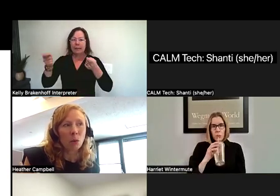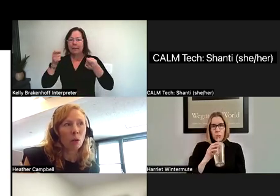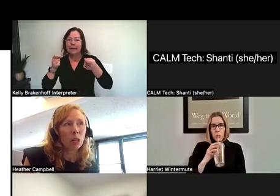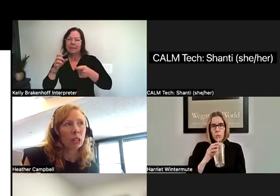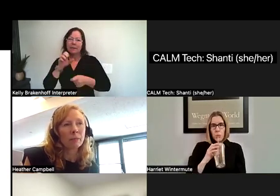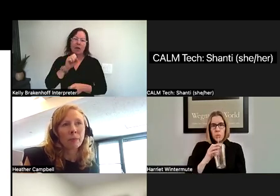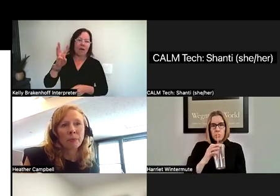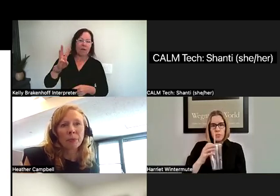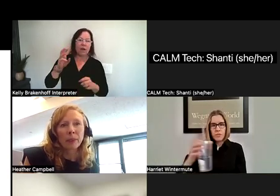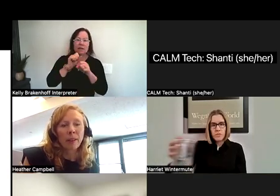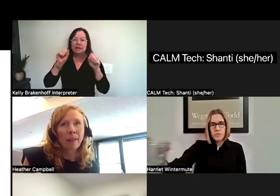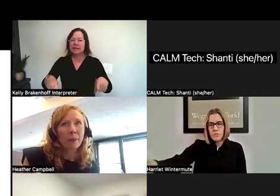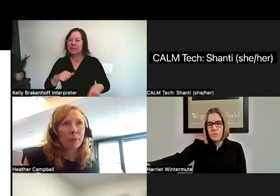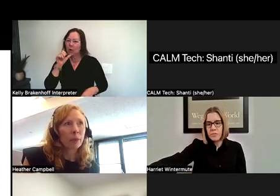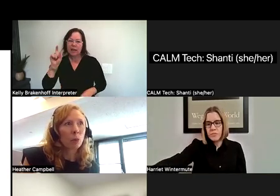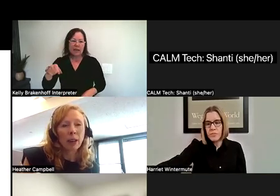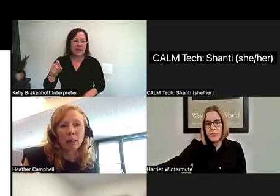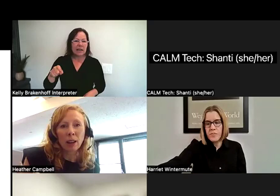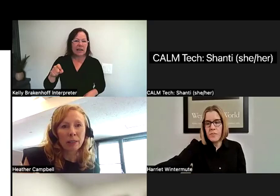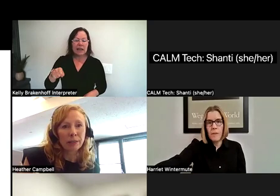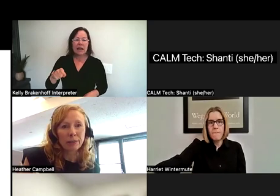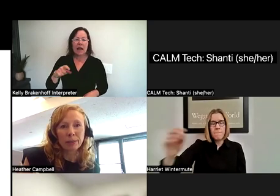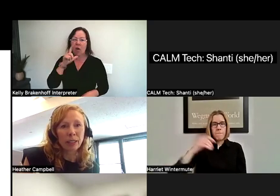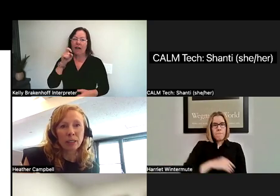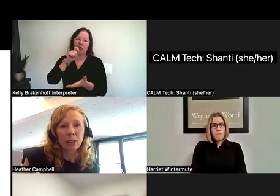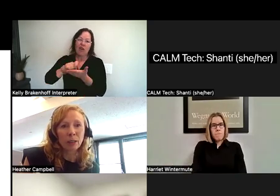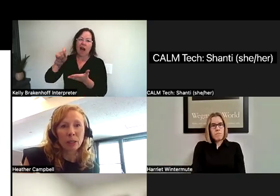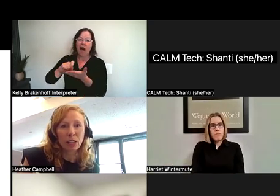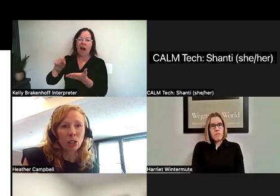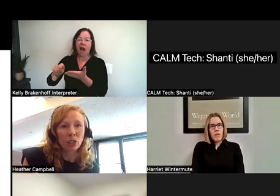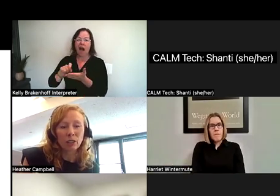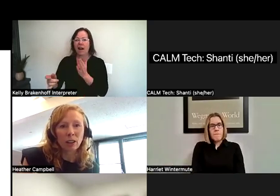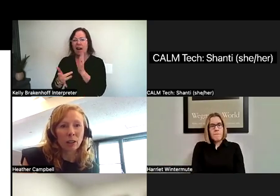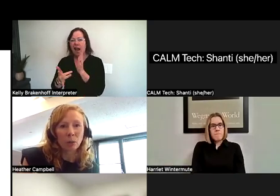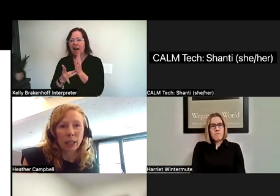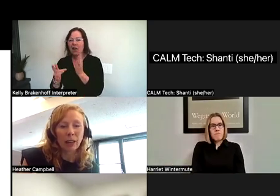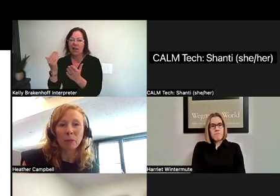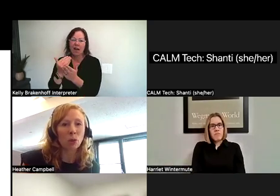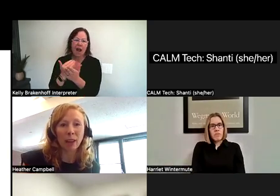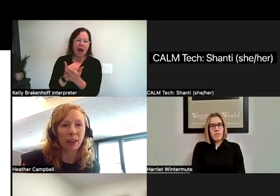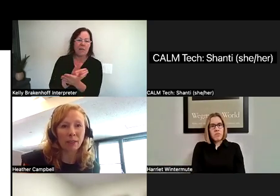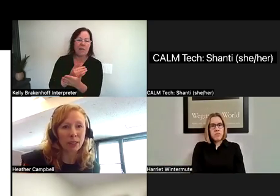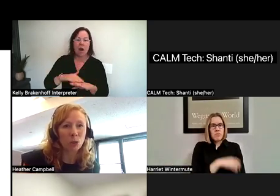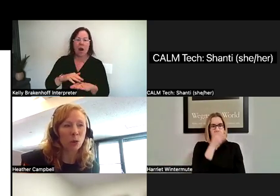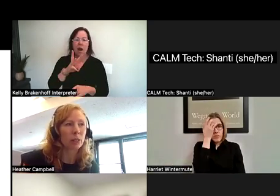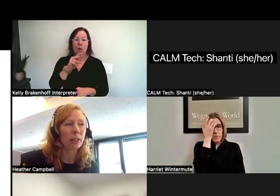or write a lot of technical documentation on a Wiki. I mean you can obviously do those things,